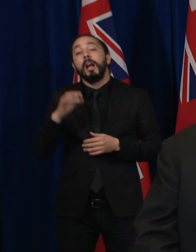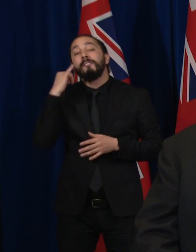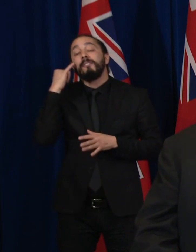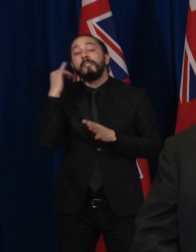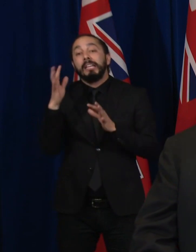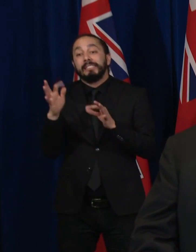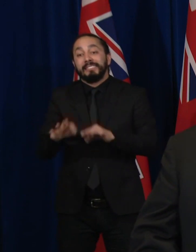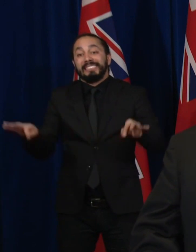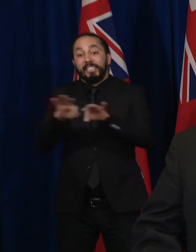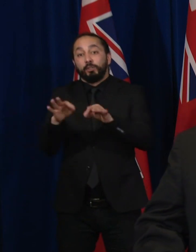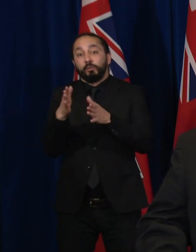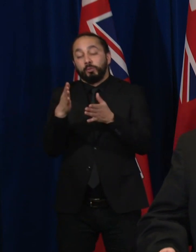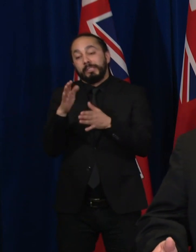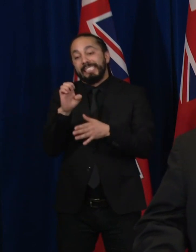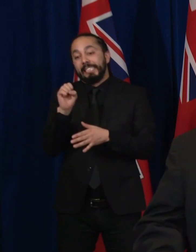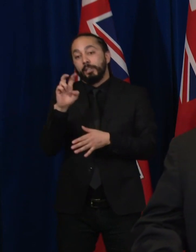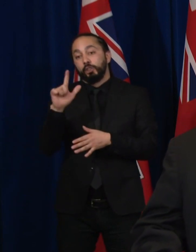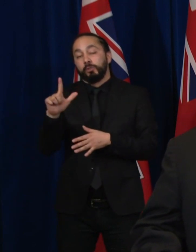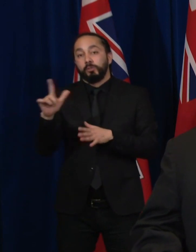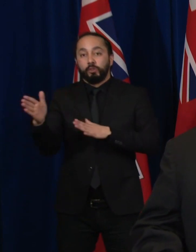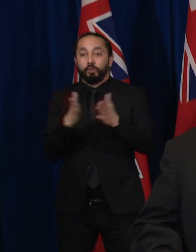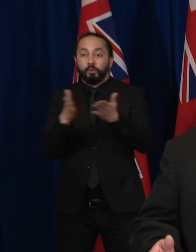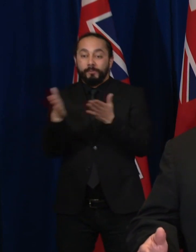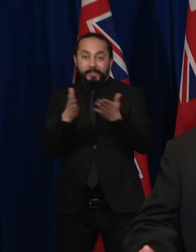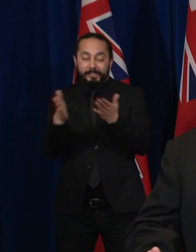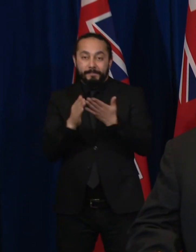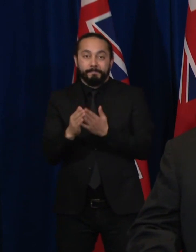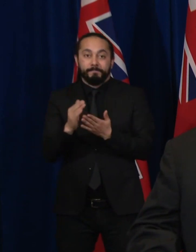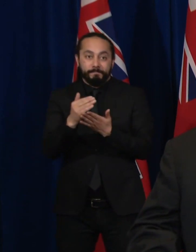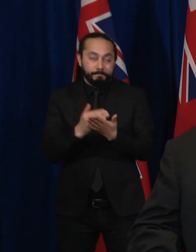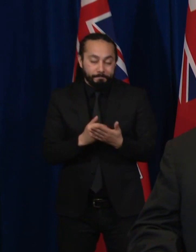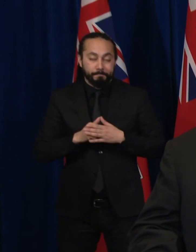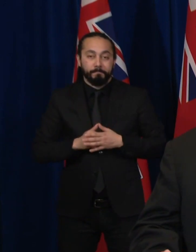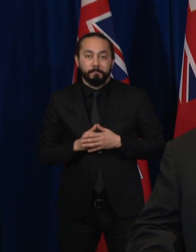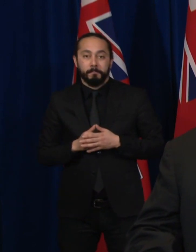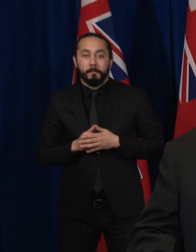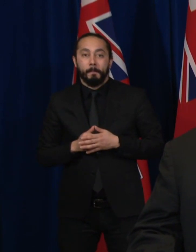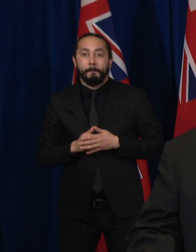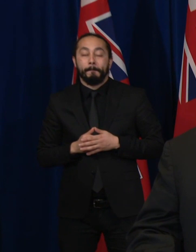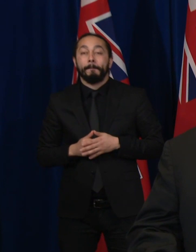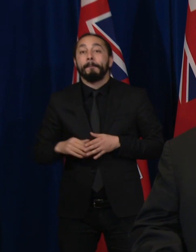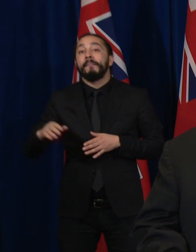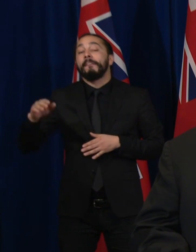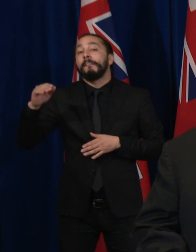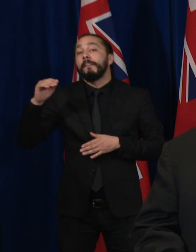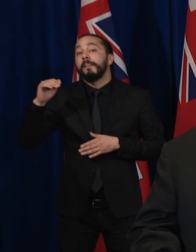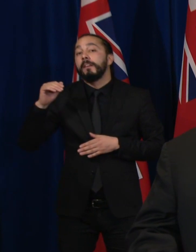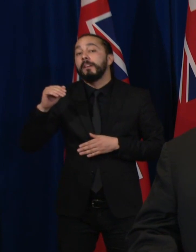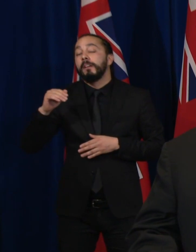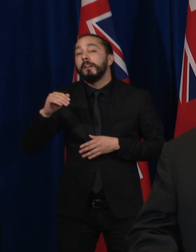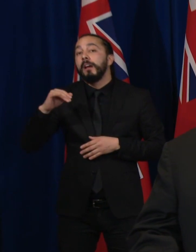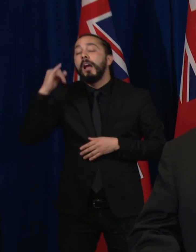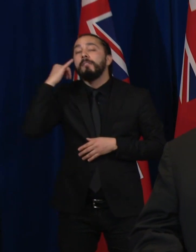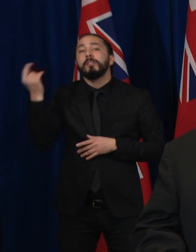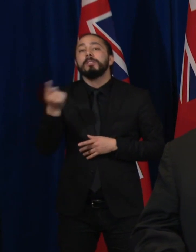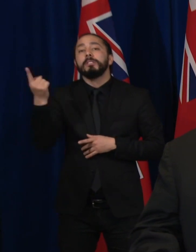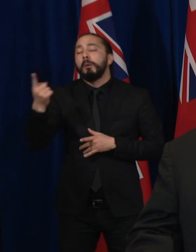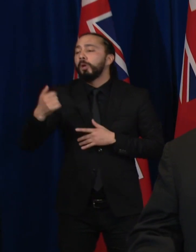an essential service making sure that cars that, let's say, pick people up from the airport and they rely on a cleaning service to sanitize their